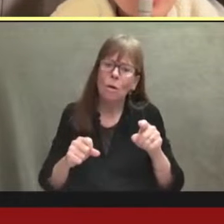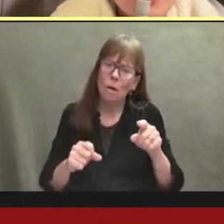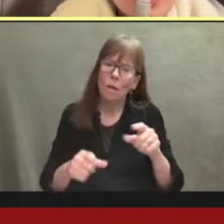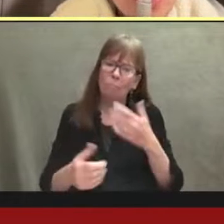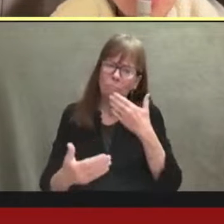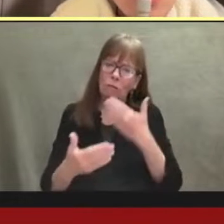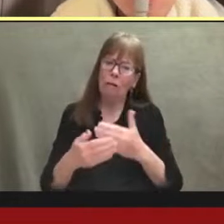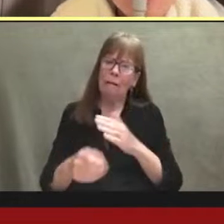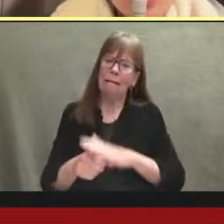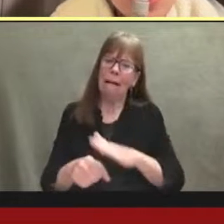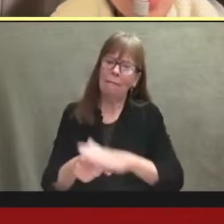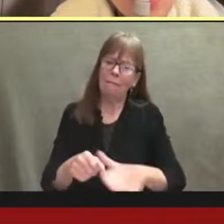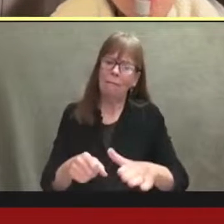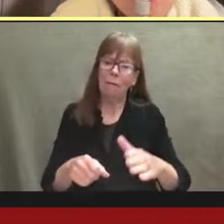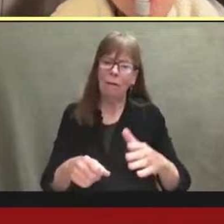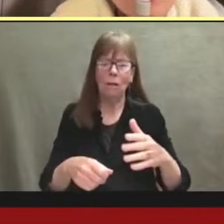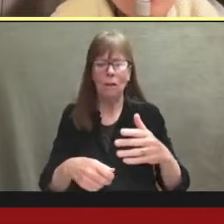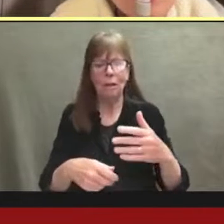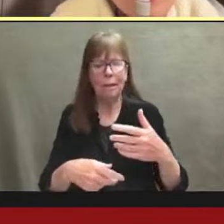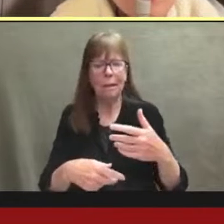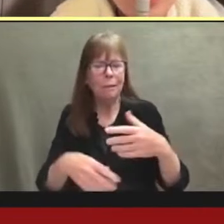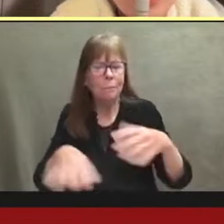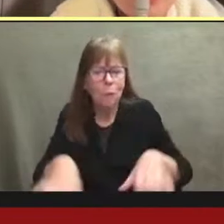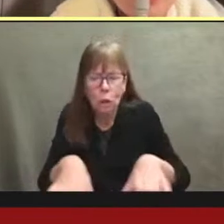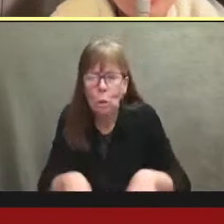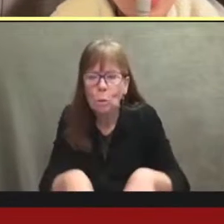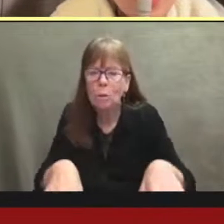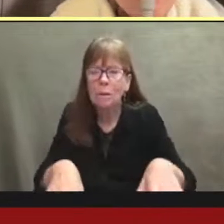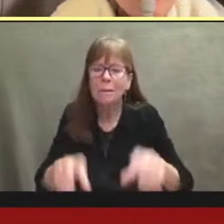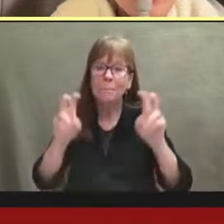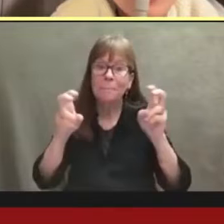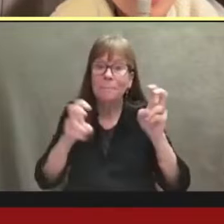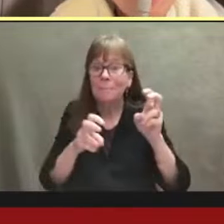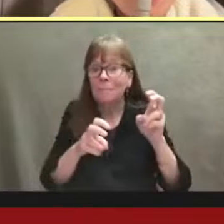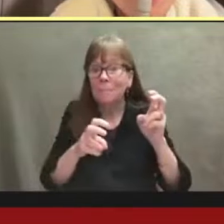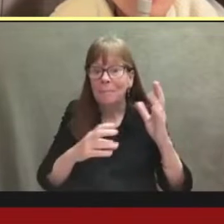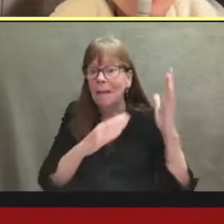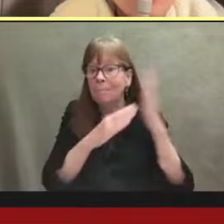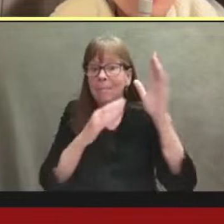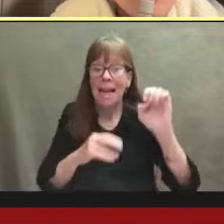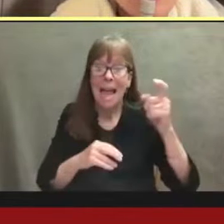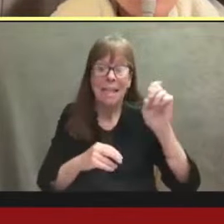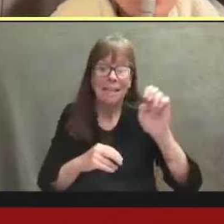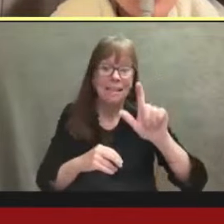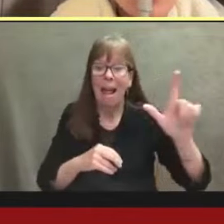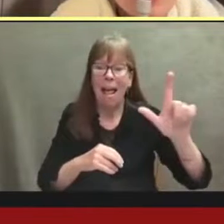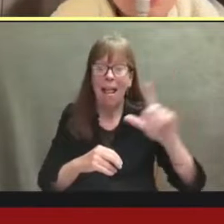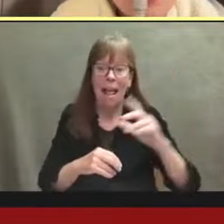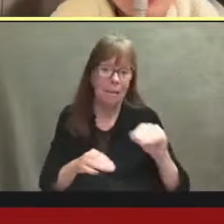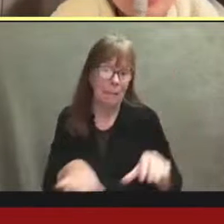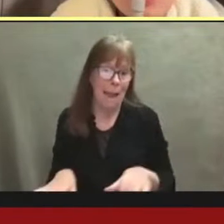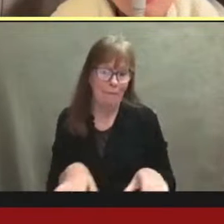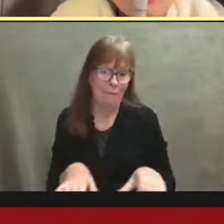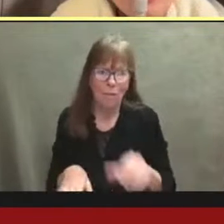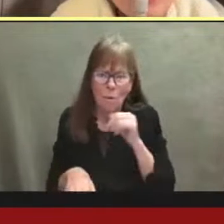‘excel’ and ‘behave’. You do not have to be disabled to experience ableism.”